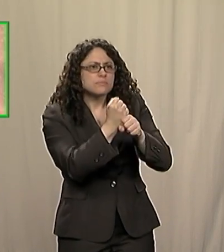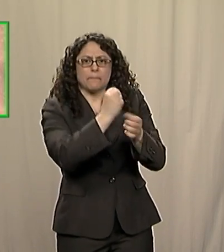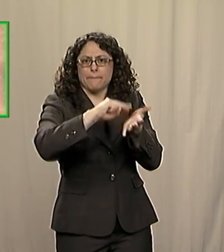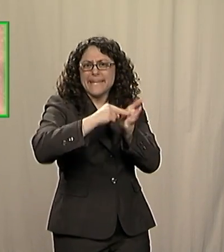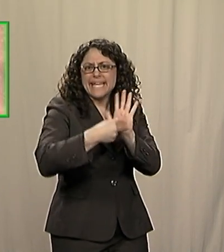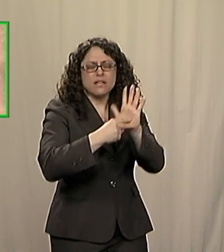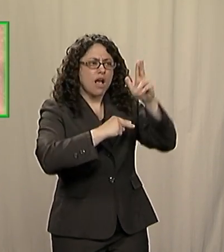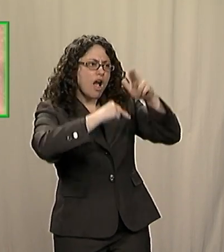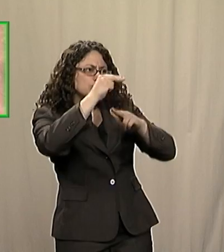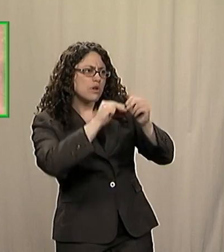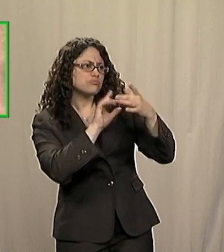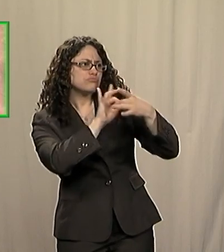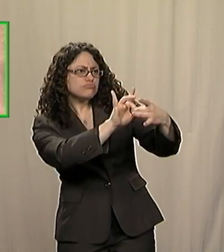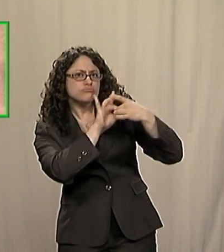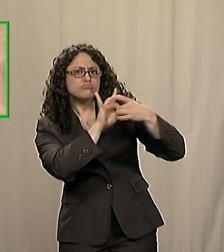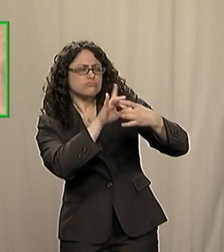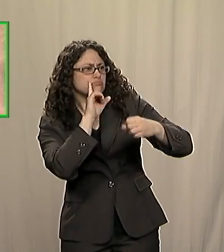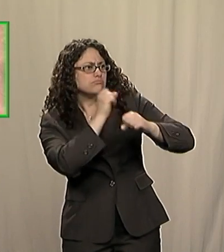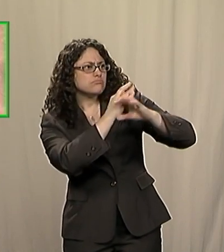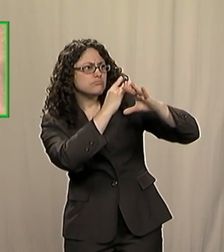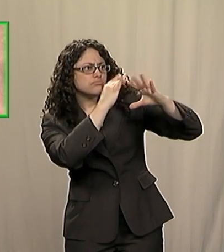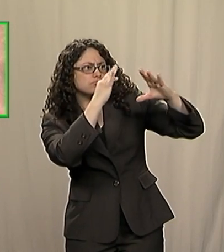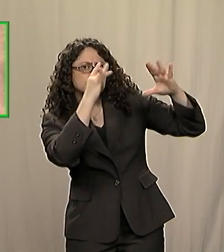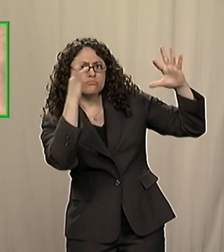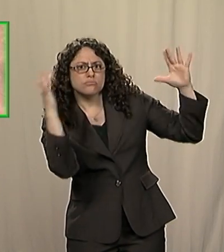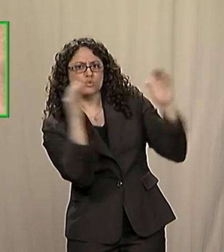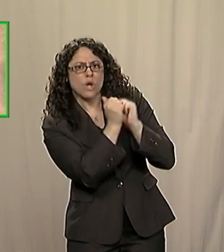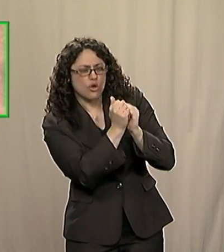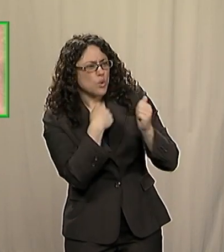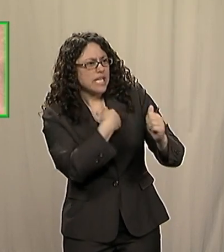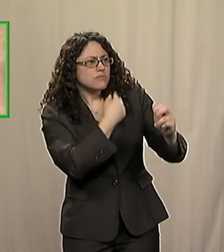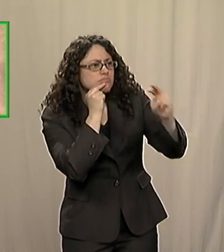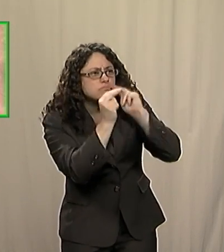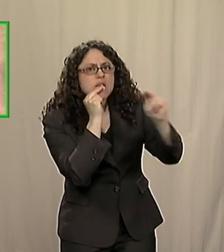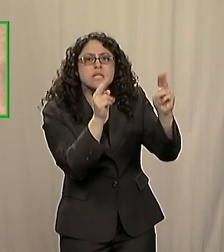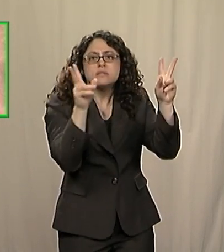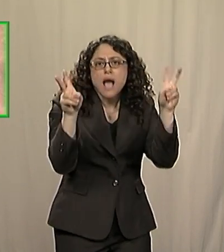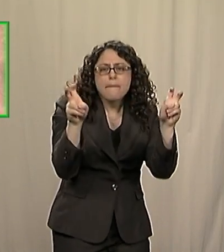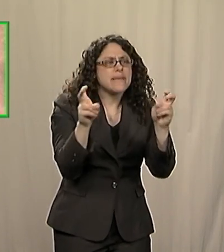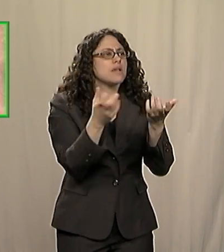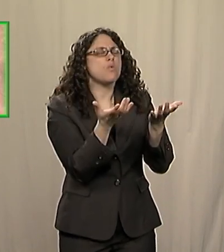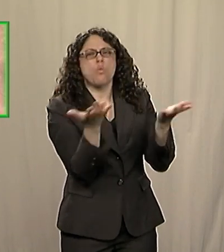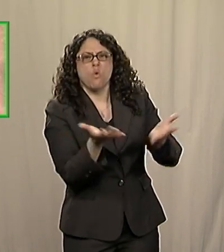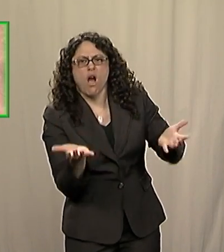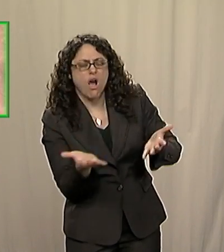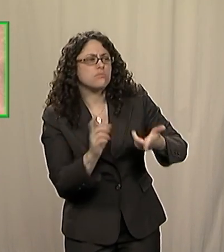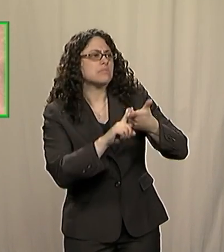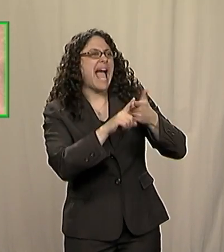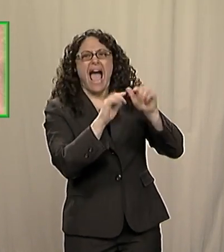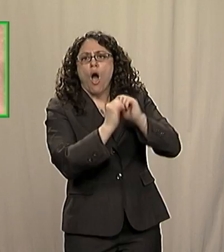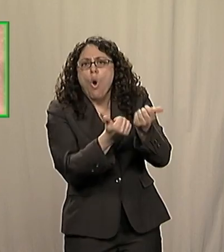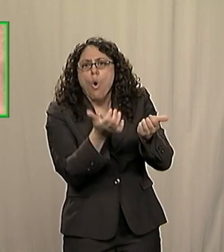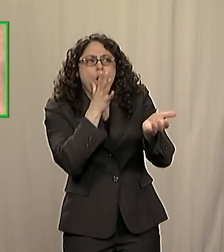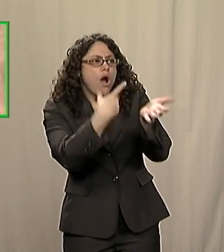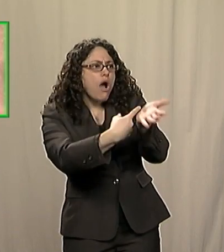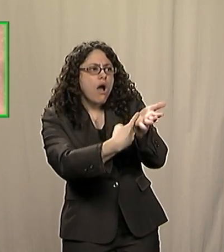We negotiate how we will talk about topics. Oftentimes if people use a word,